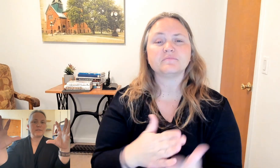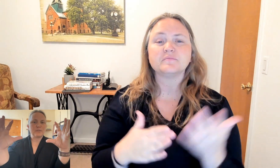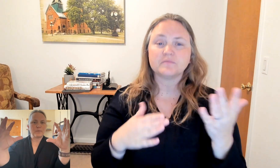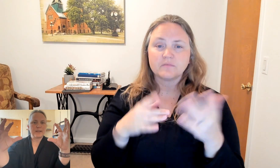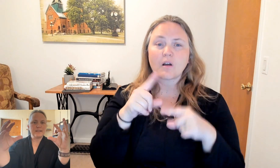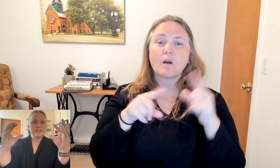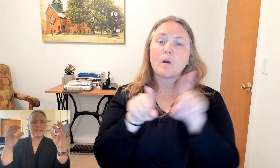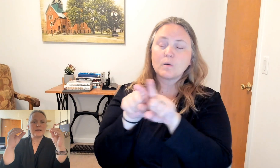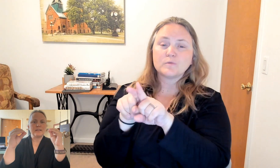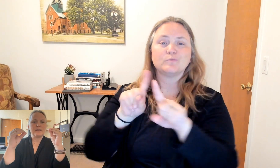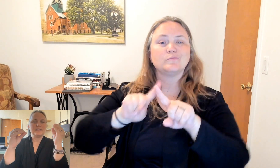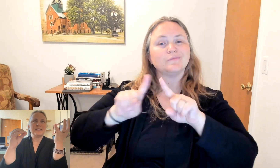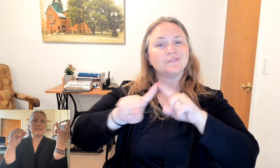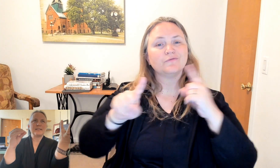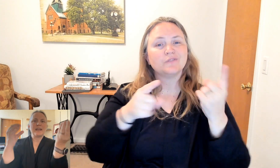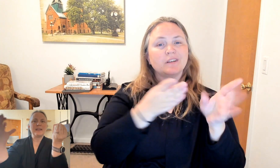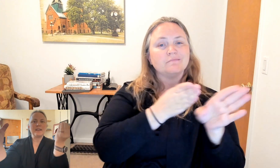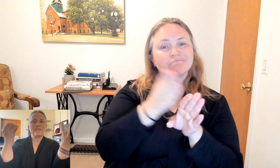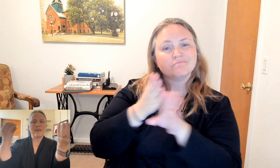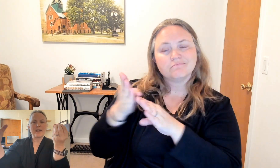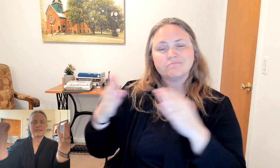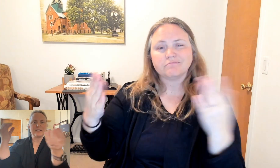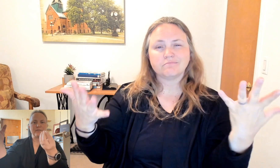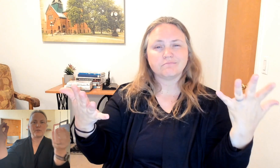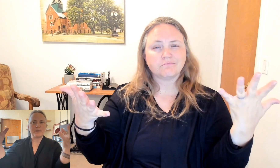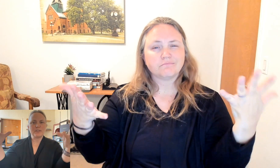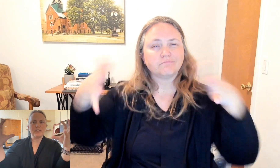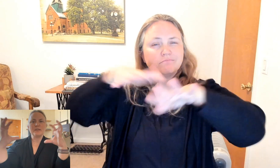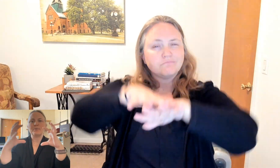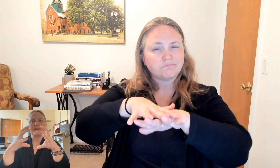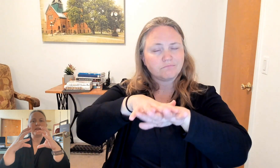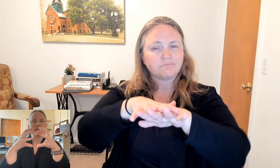different ways, and it's taking facts and information and putting